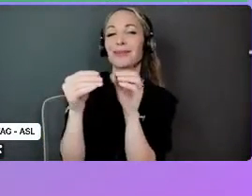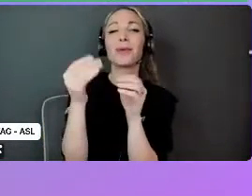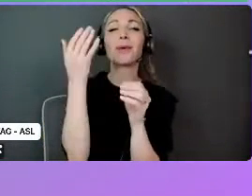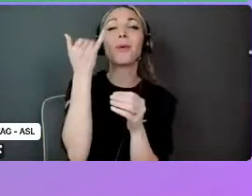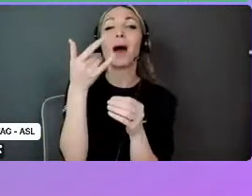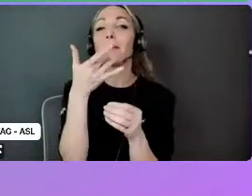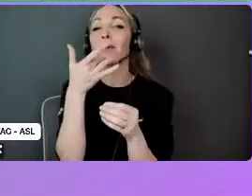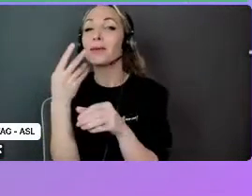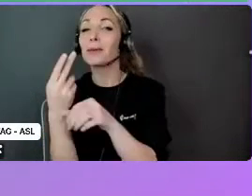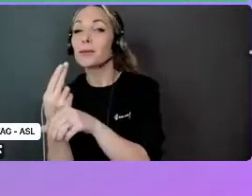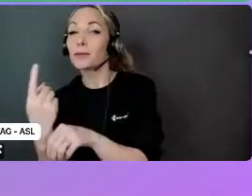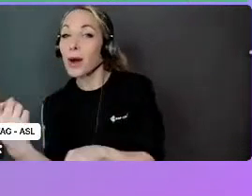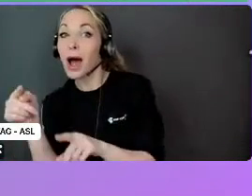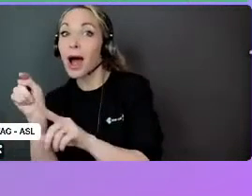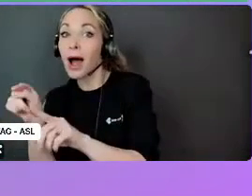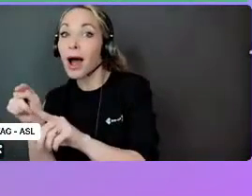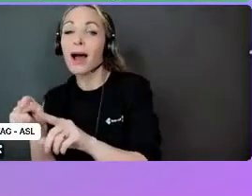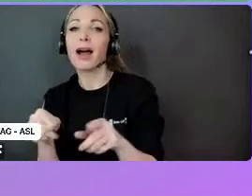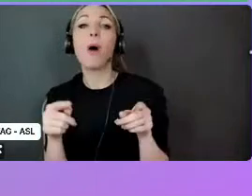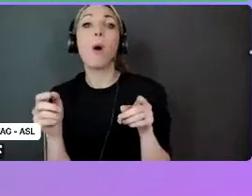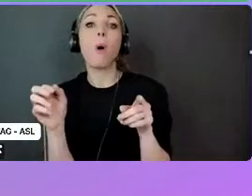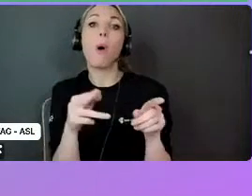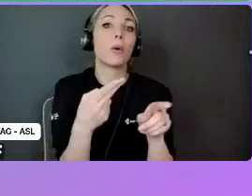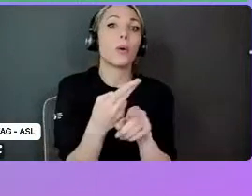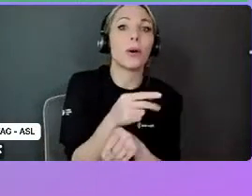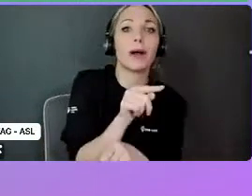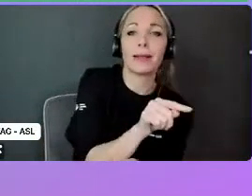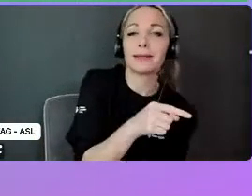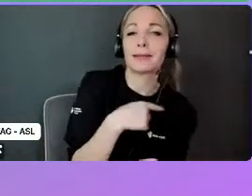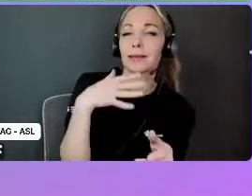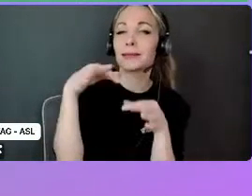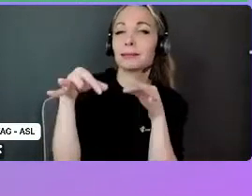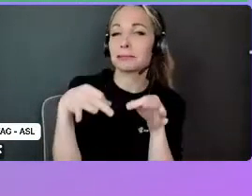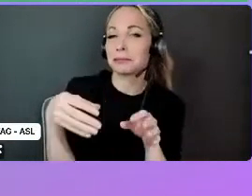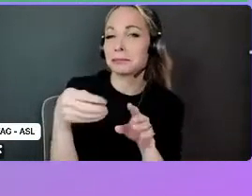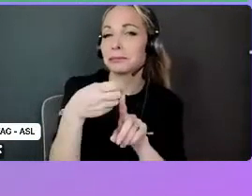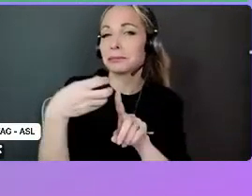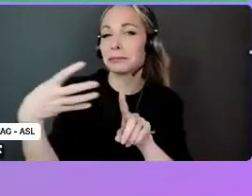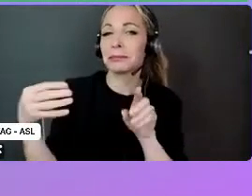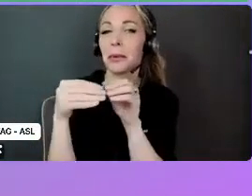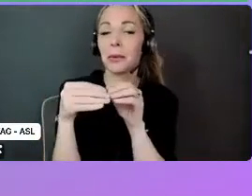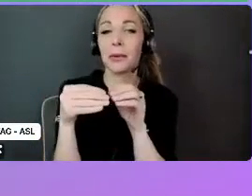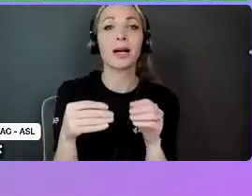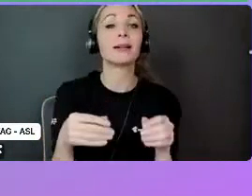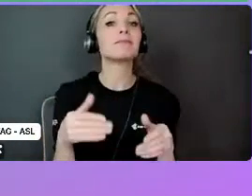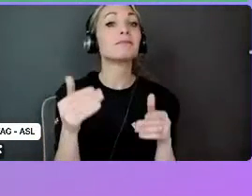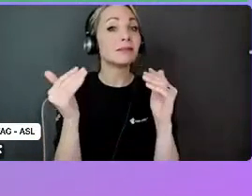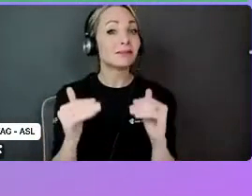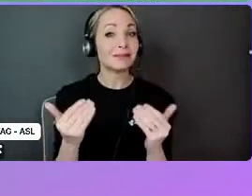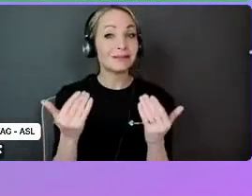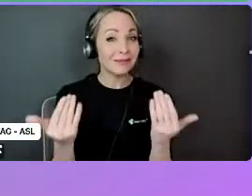mark a field as required. And I will get into why you might want to use one over the other in a bit. But let's